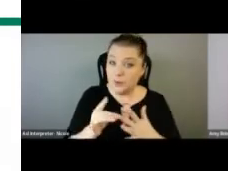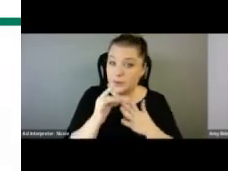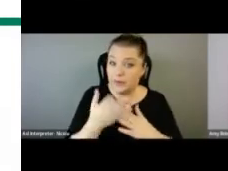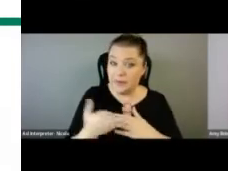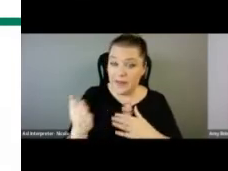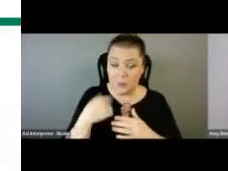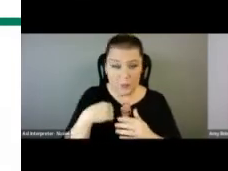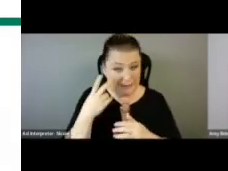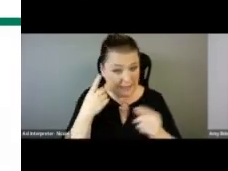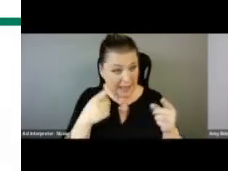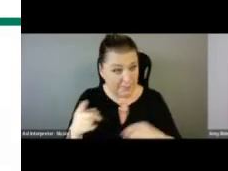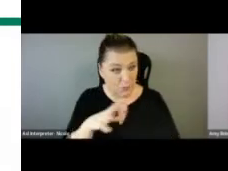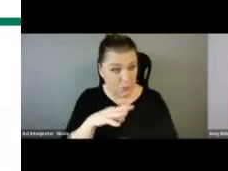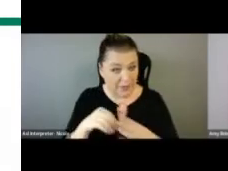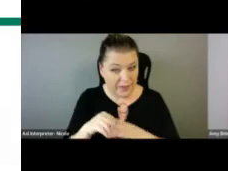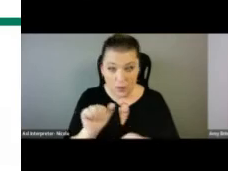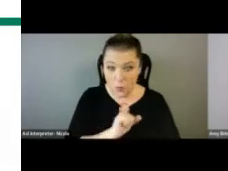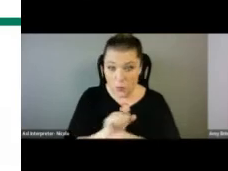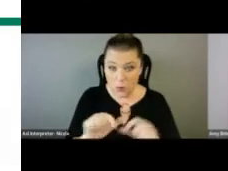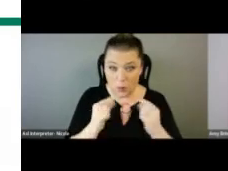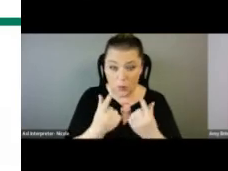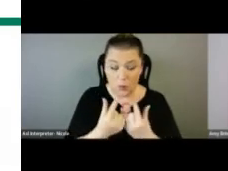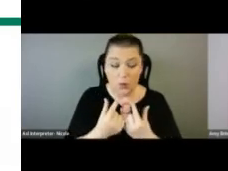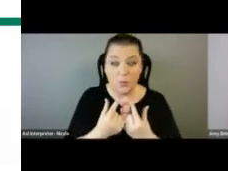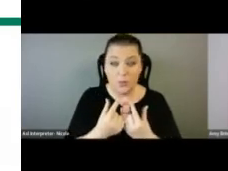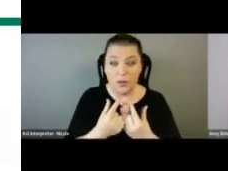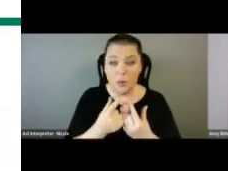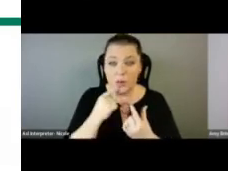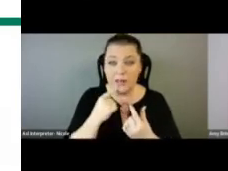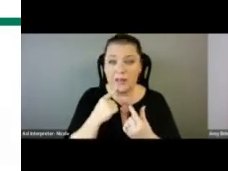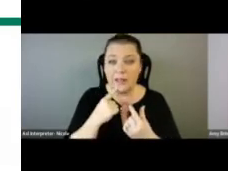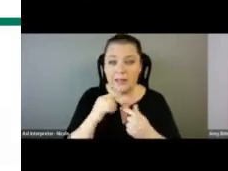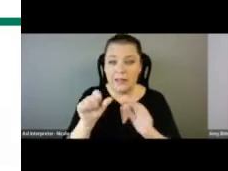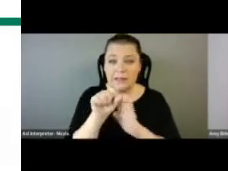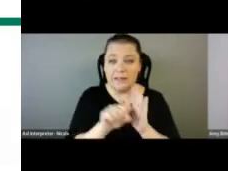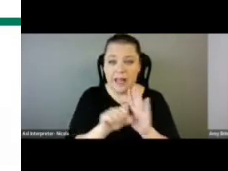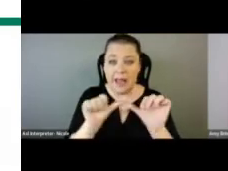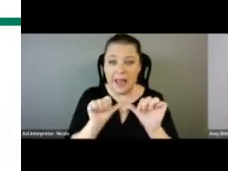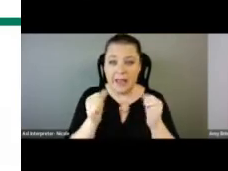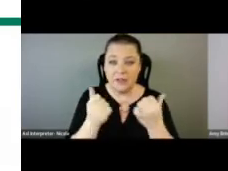within the workgroups is the D siloing. of state agencies. And so we have people with direct